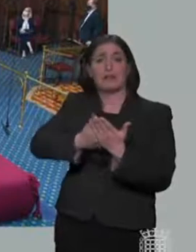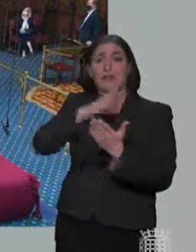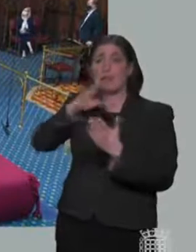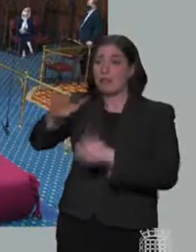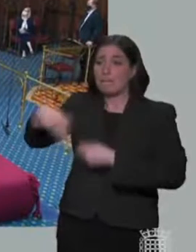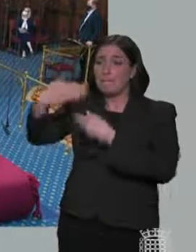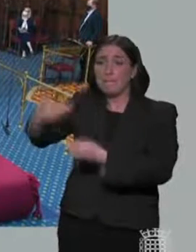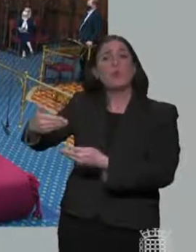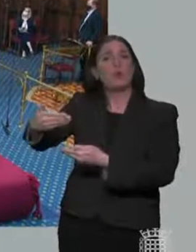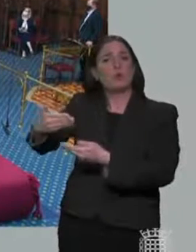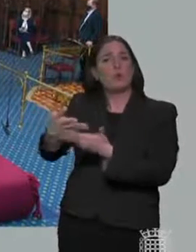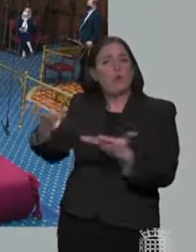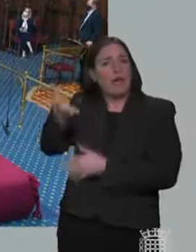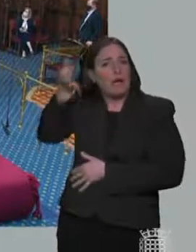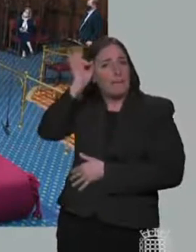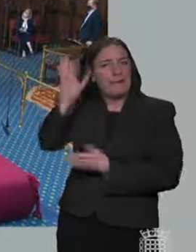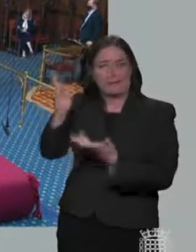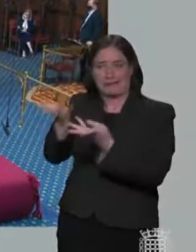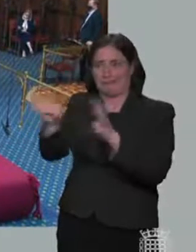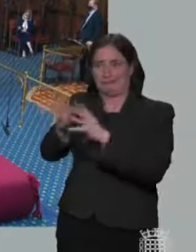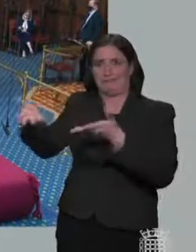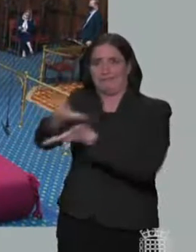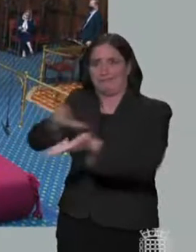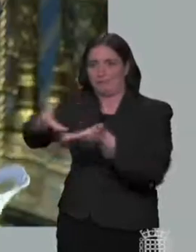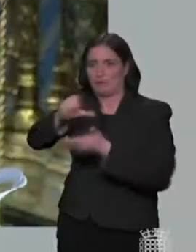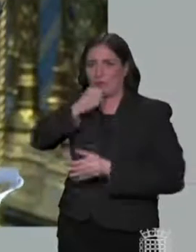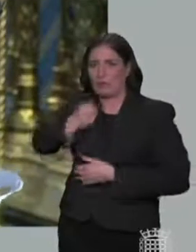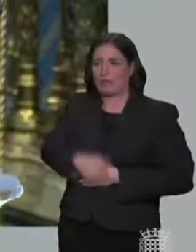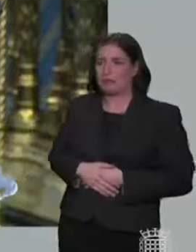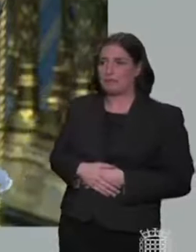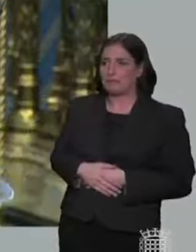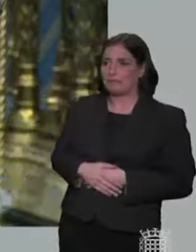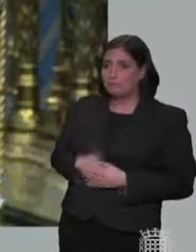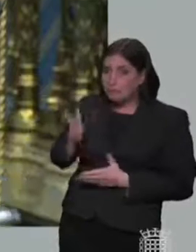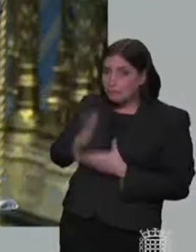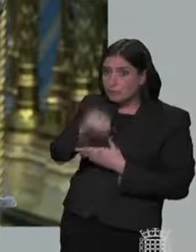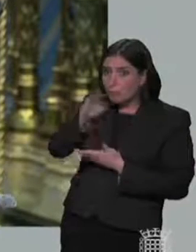of the whole house the question is that this bill be committed to a committee of the whole house